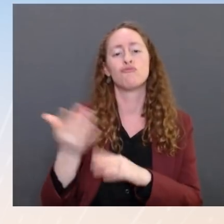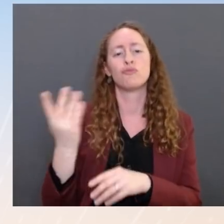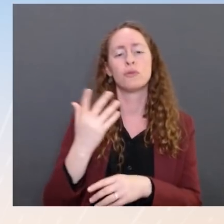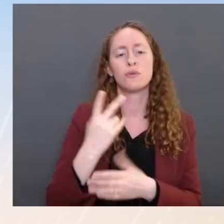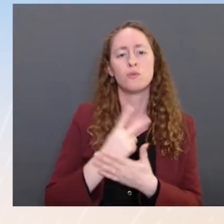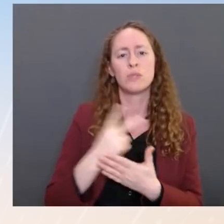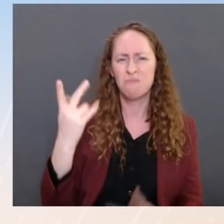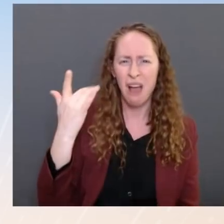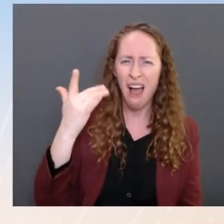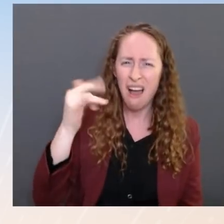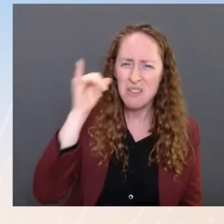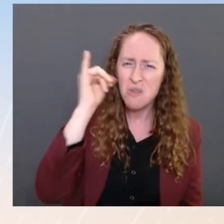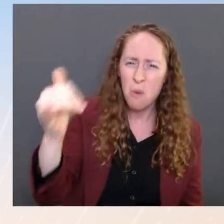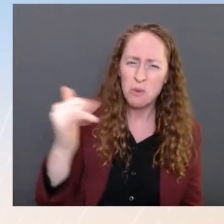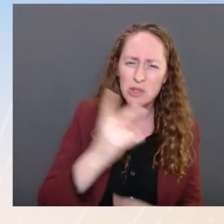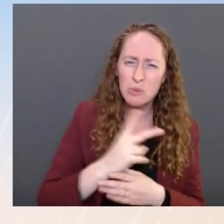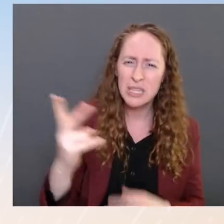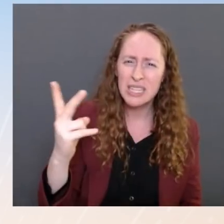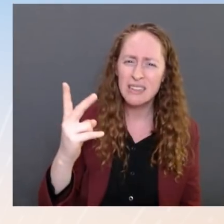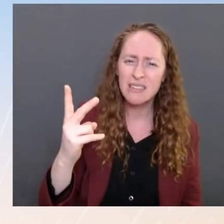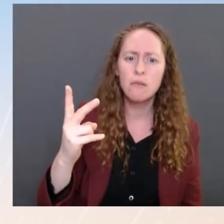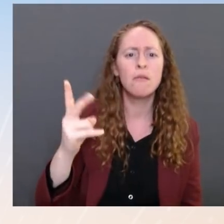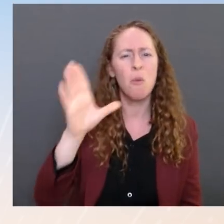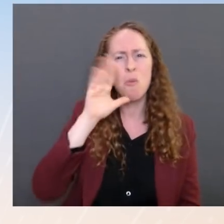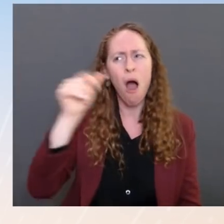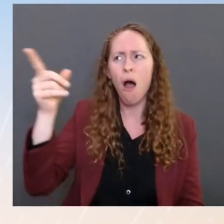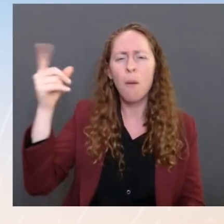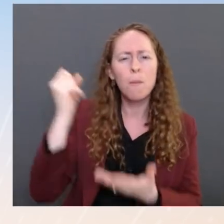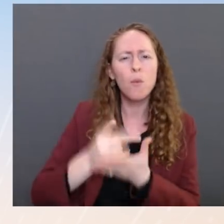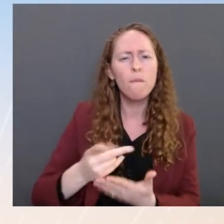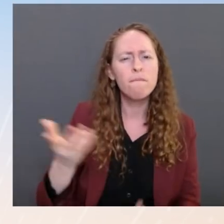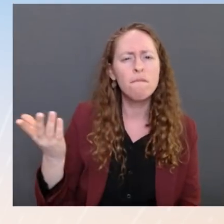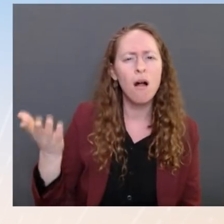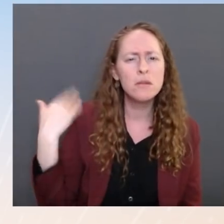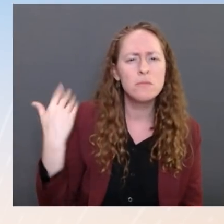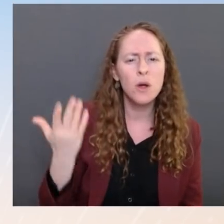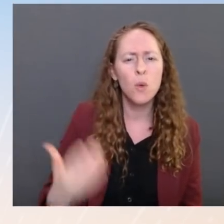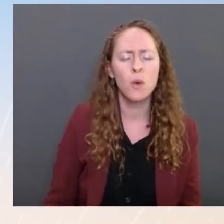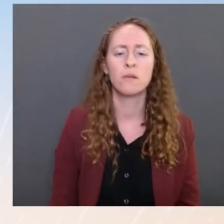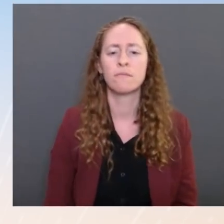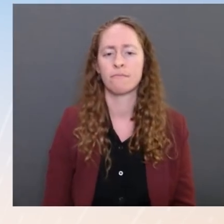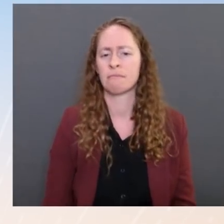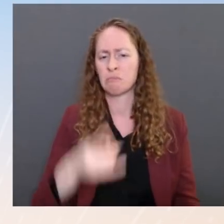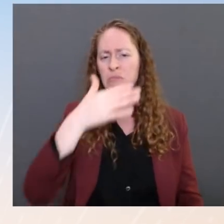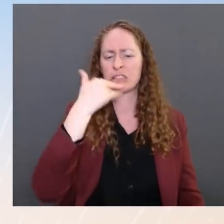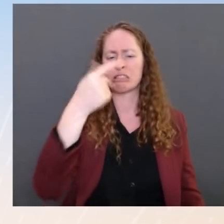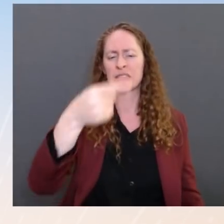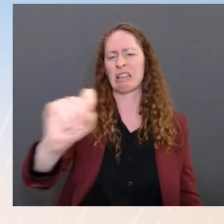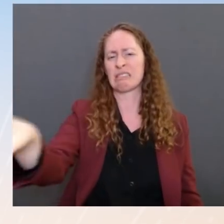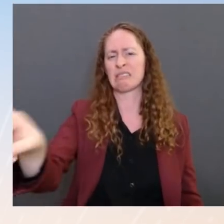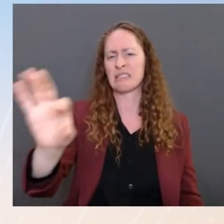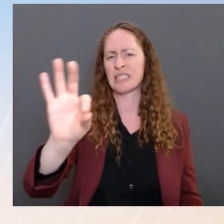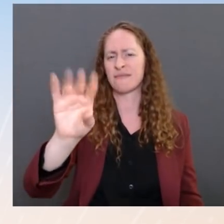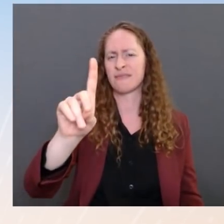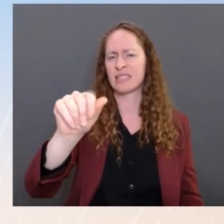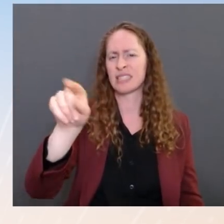Ms. Psaki: I would point you to the FDA. But, again, I'd go back to why this decision was made in the first place, which was to save babies' lives.